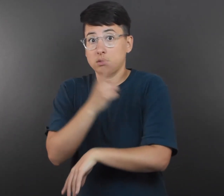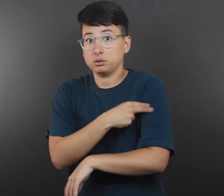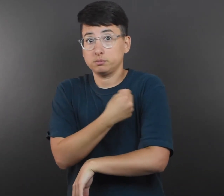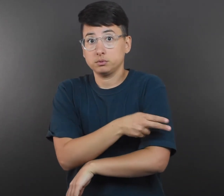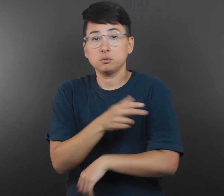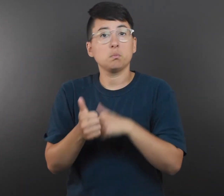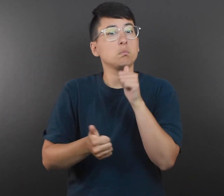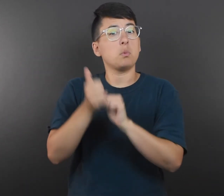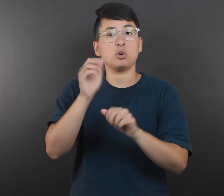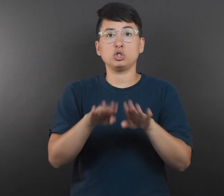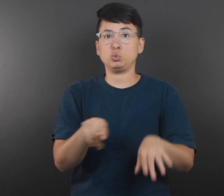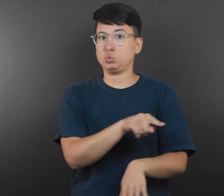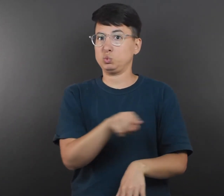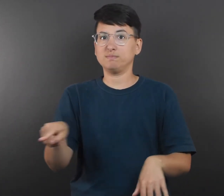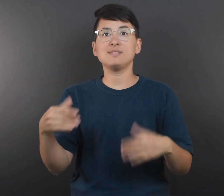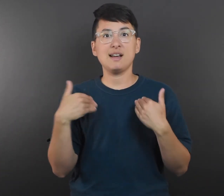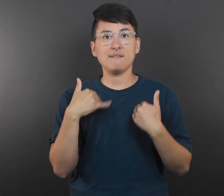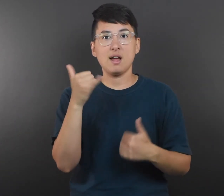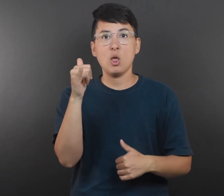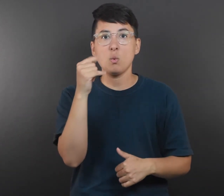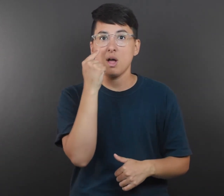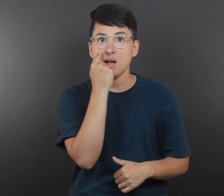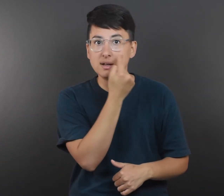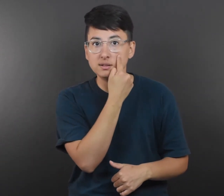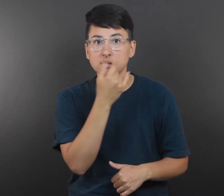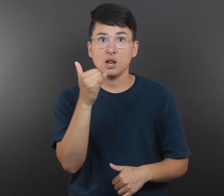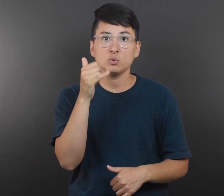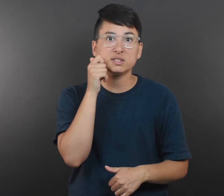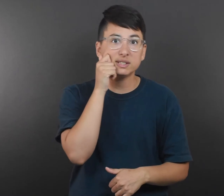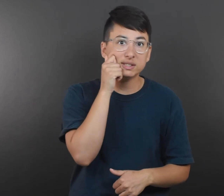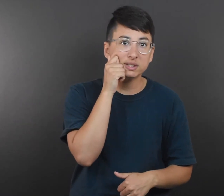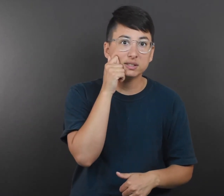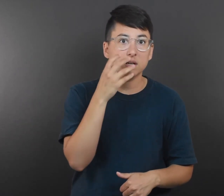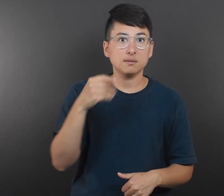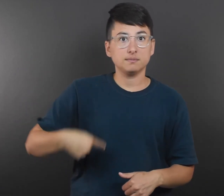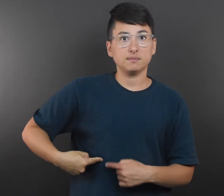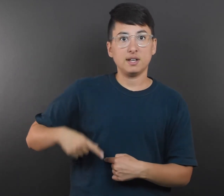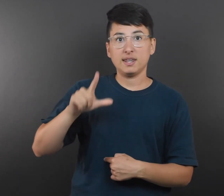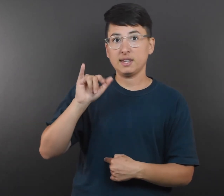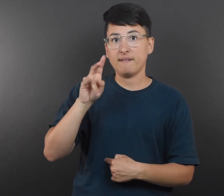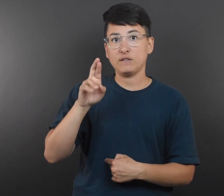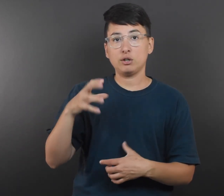During hospitalization, most had yellowing eyes and skin, and an enlarged liver.